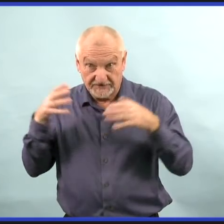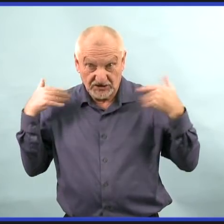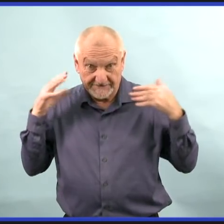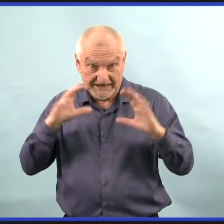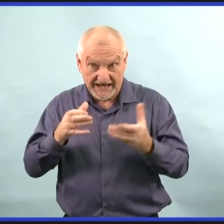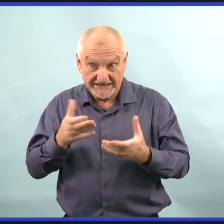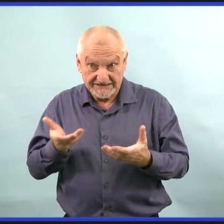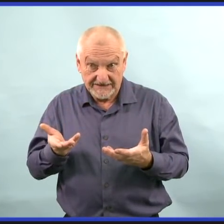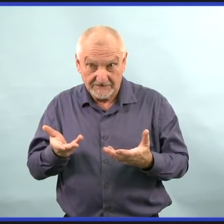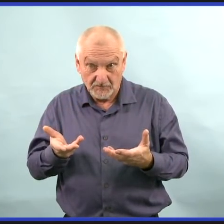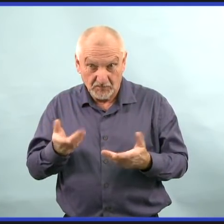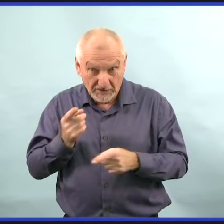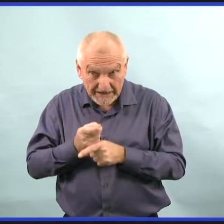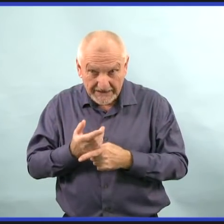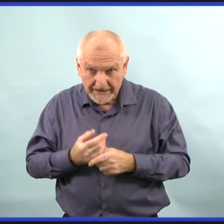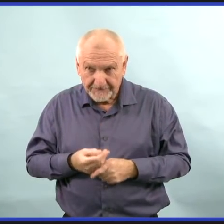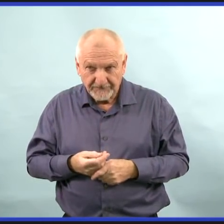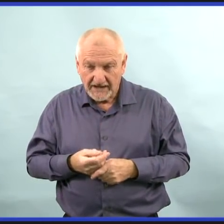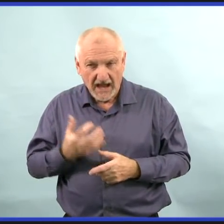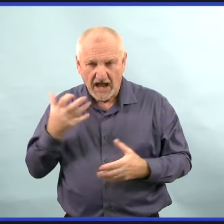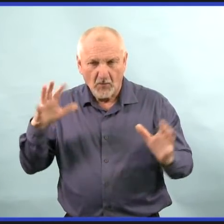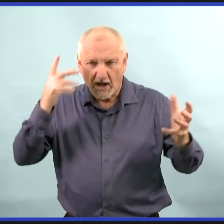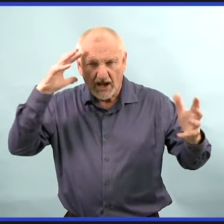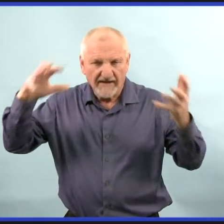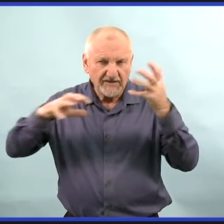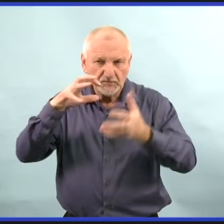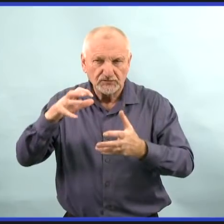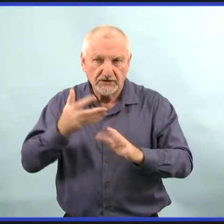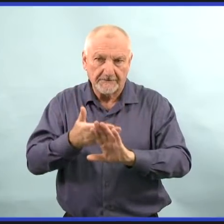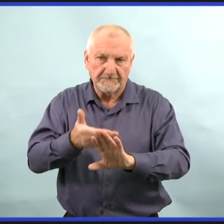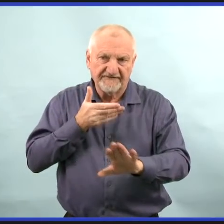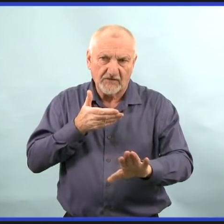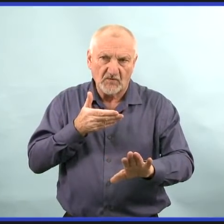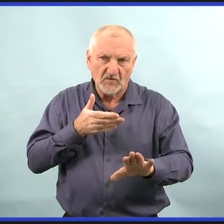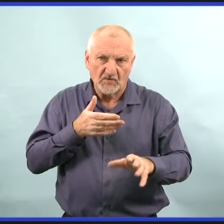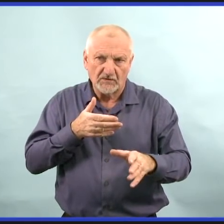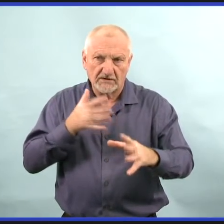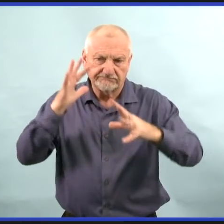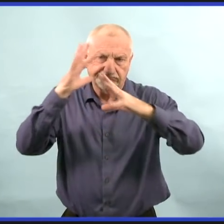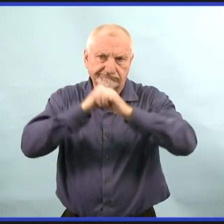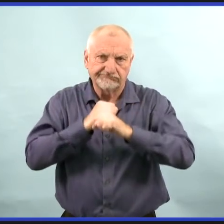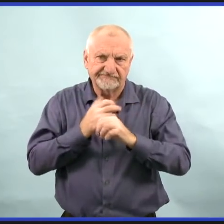get back i just i wouldn't want any confusion as we leave this call about gym class thanks